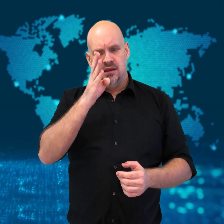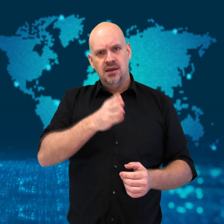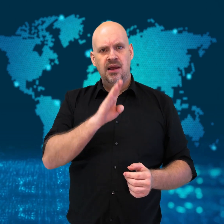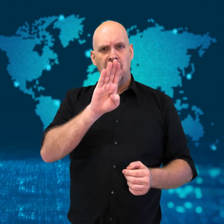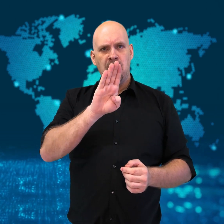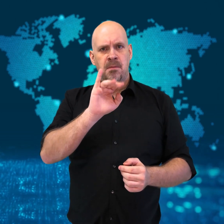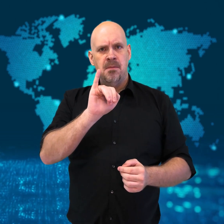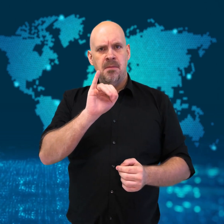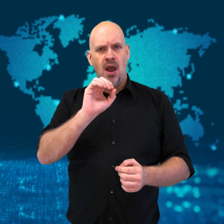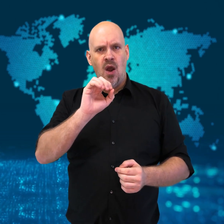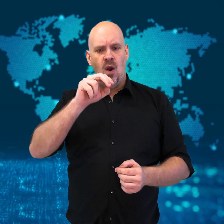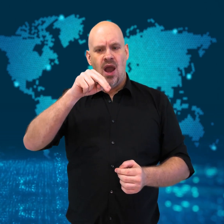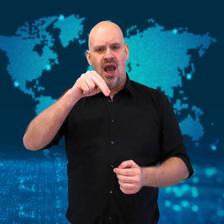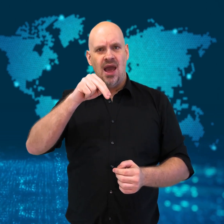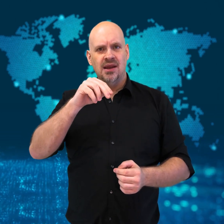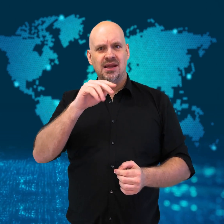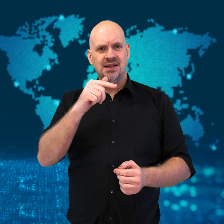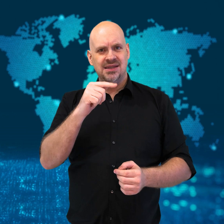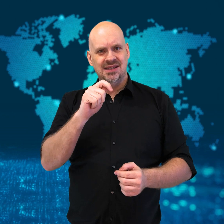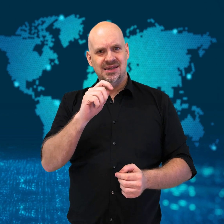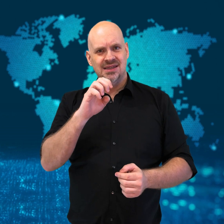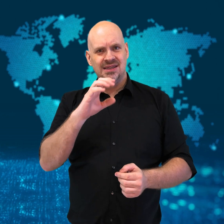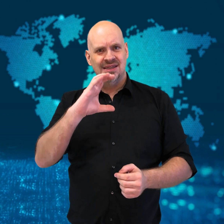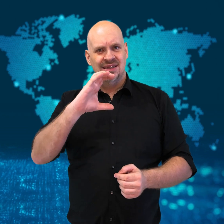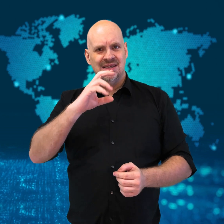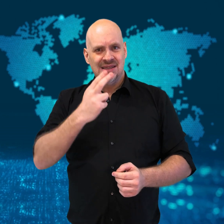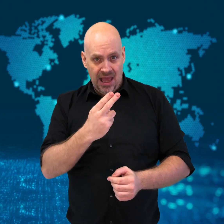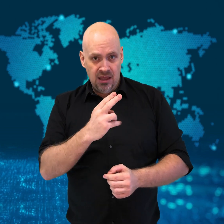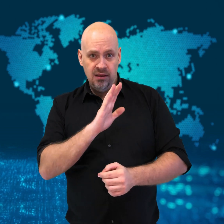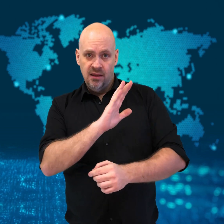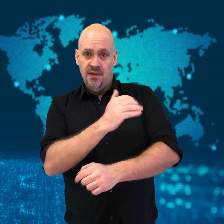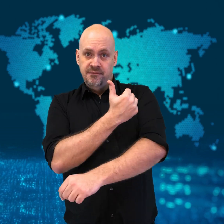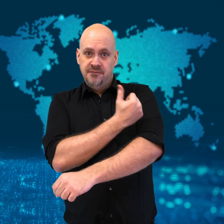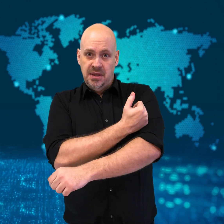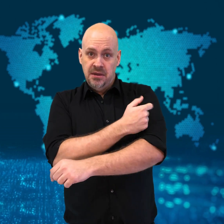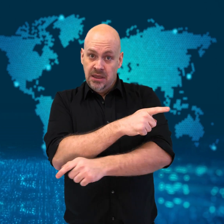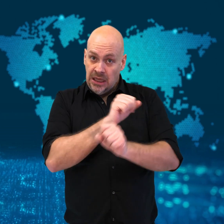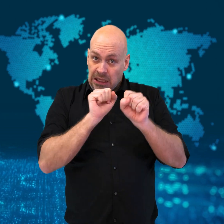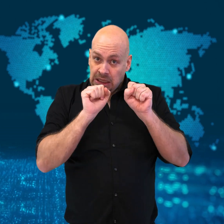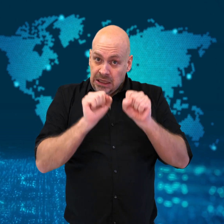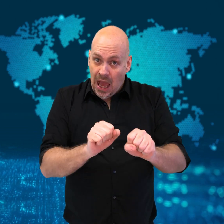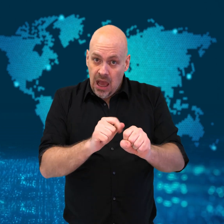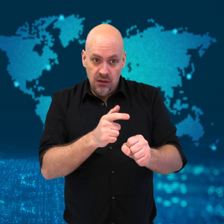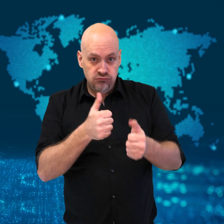may still be effective against the variant.